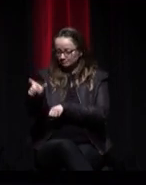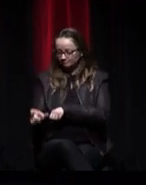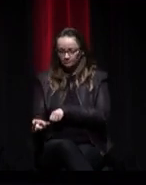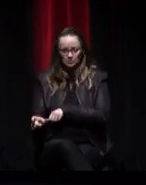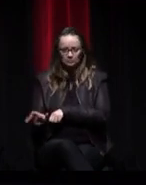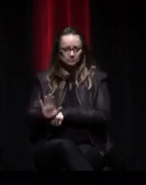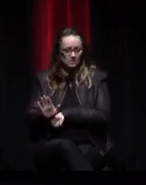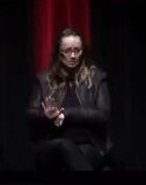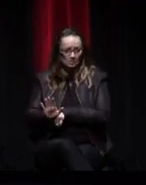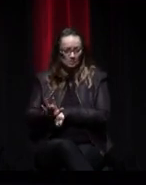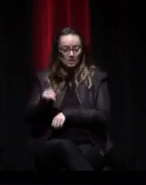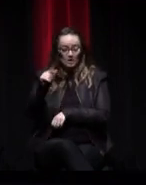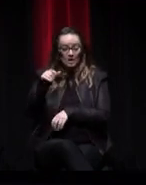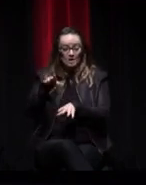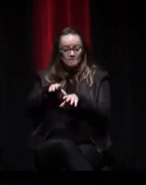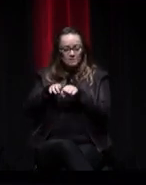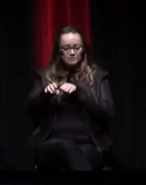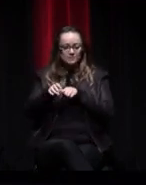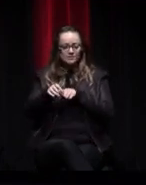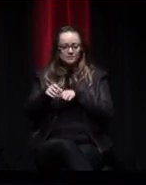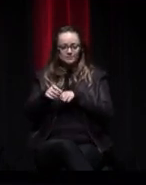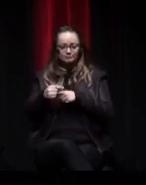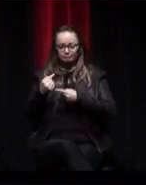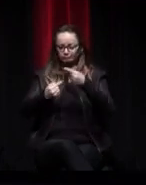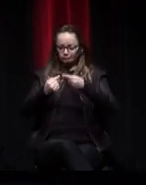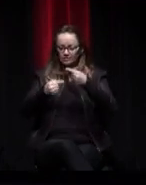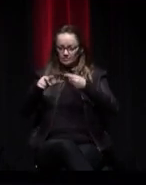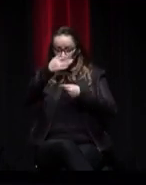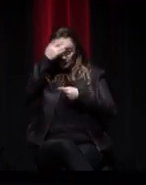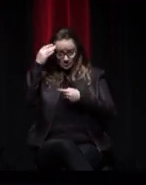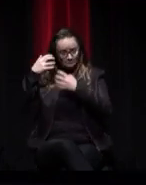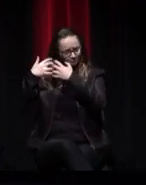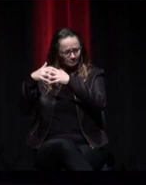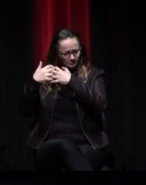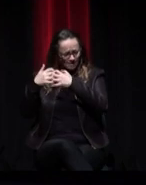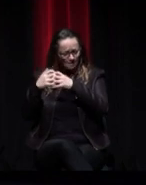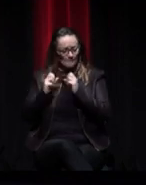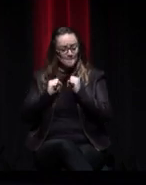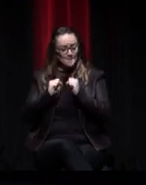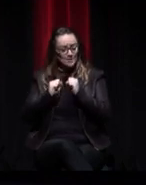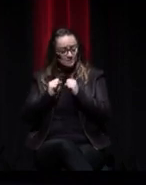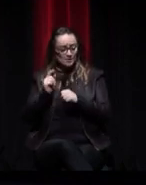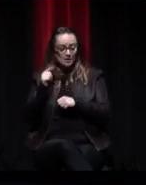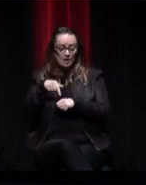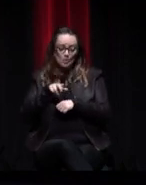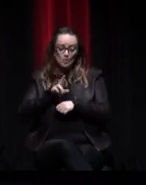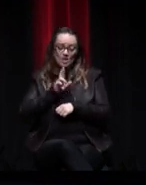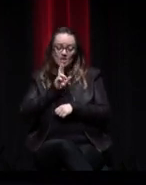The critical formation of citizens may be one of the results